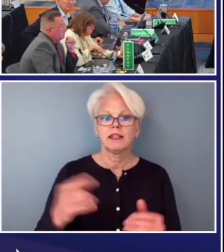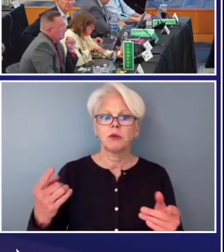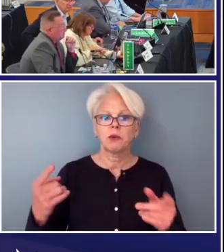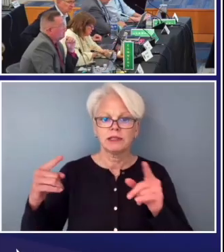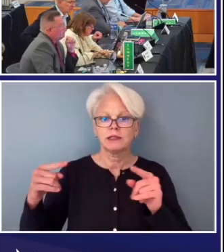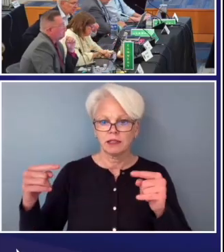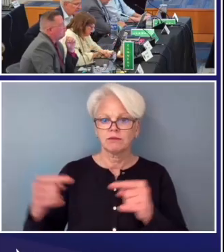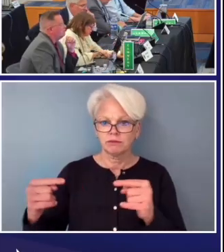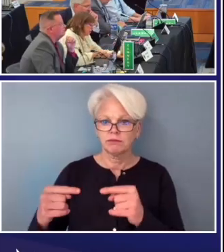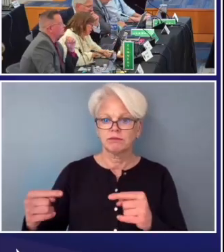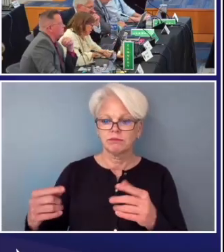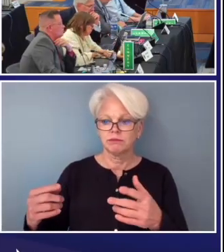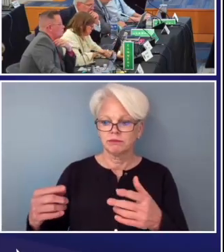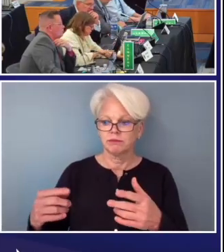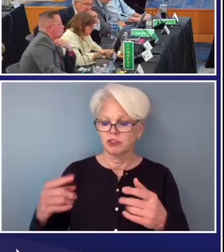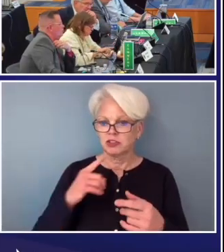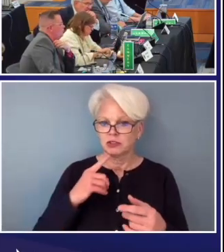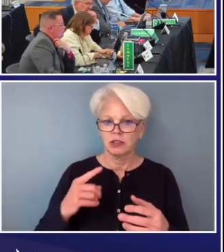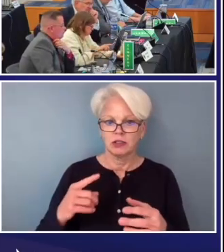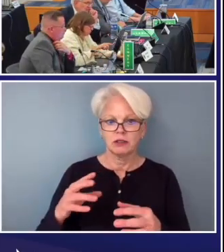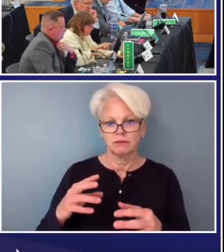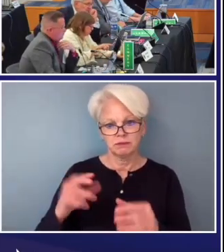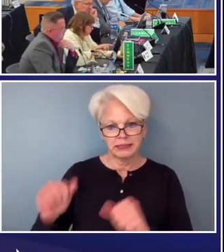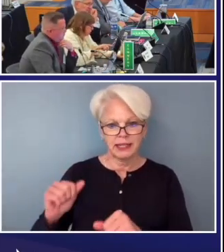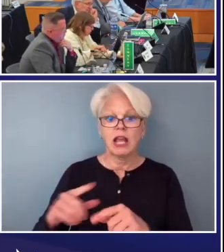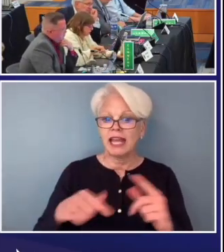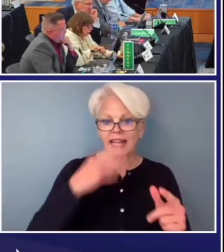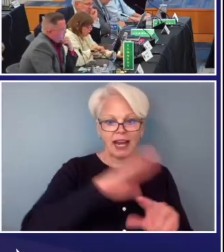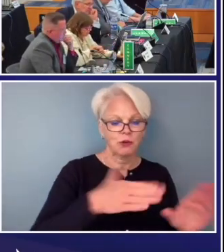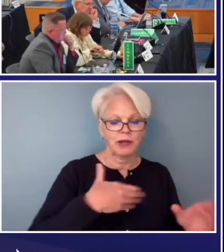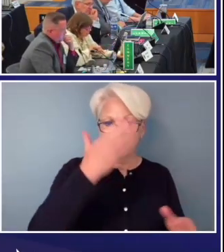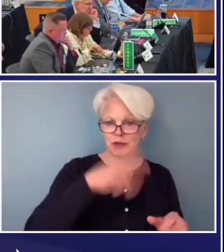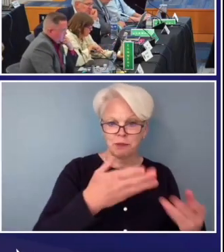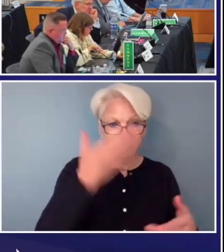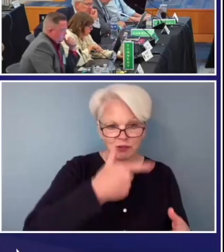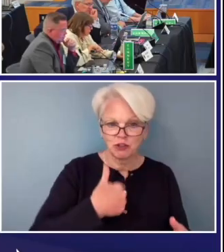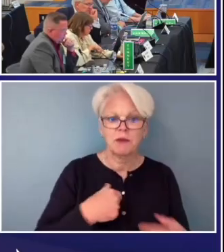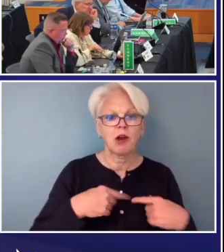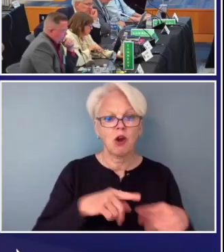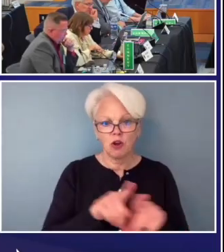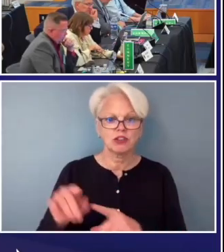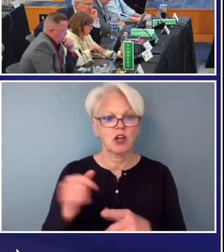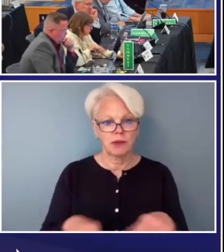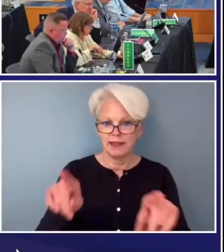but also I did, and I don't have the proposal in front of me. I'm sorry, but I had also in that same, uh, submission.